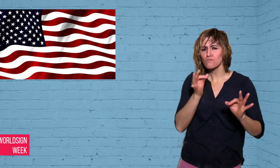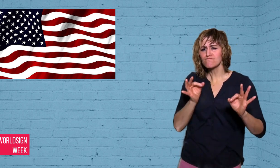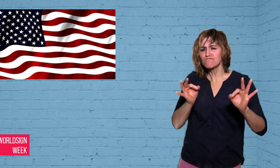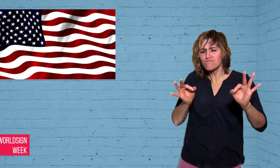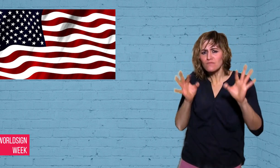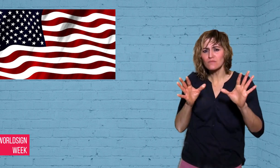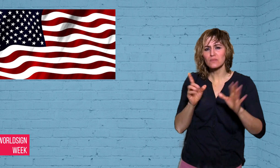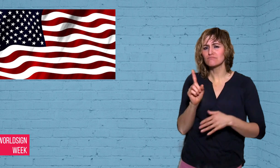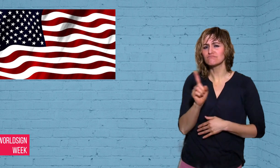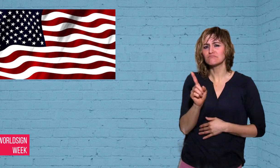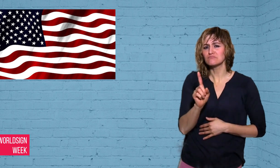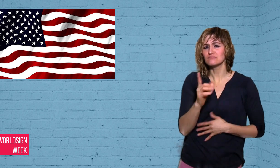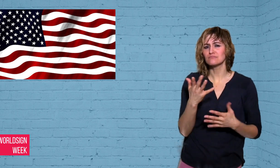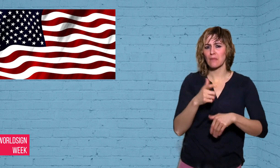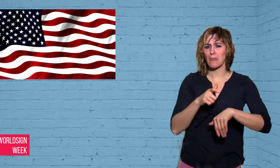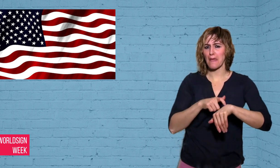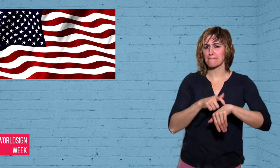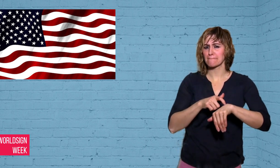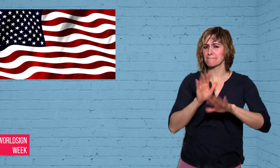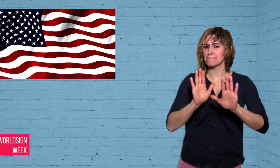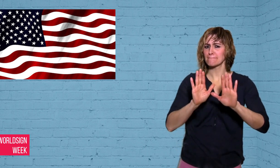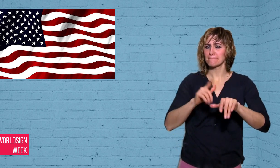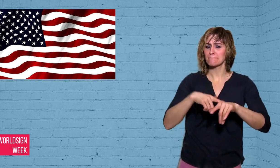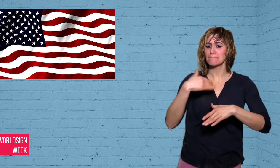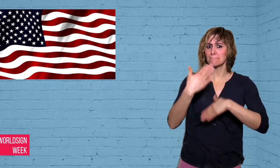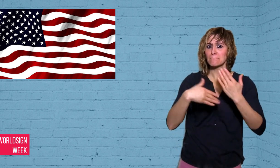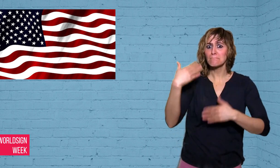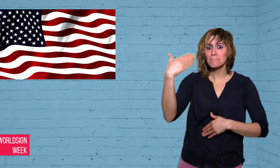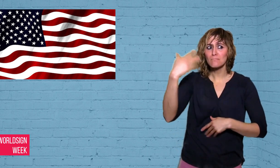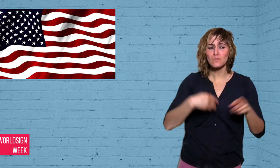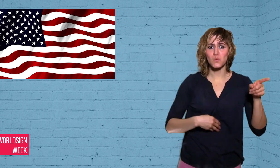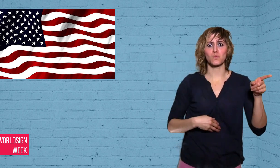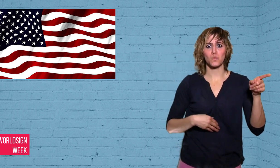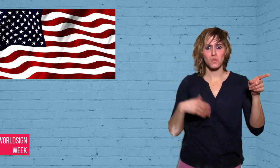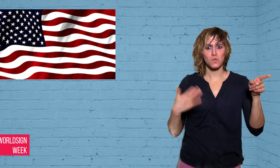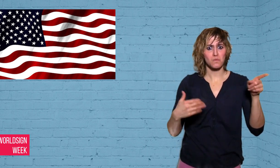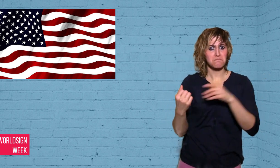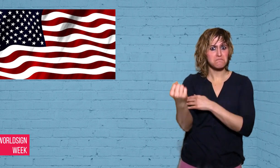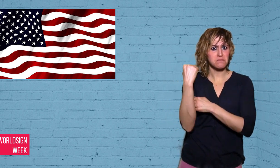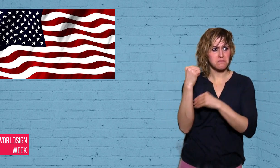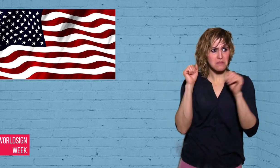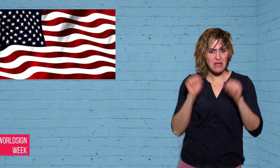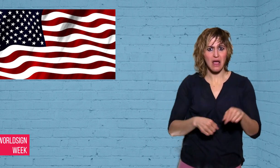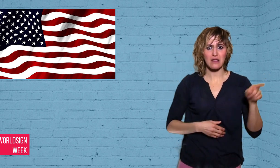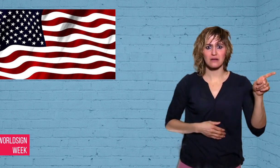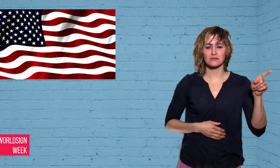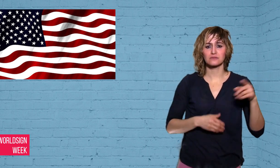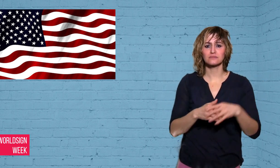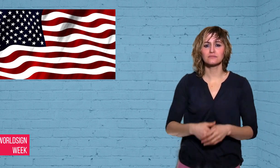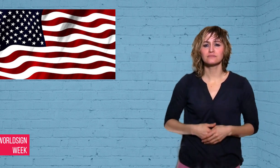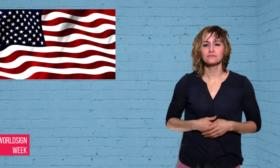could threaten the mainland US, around 9,000